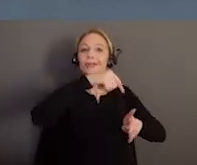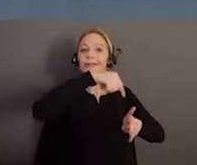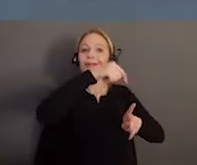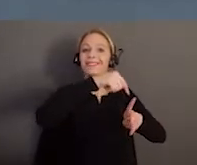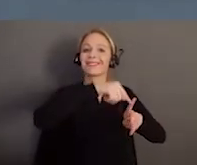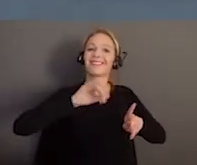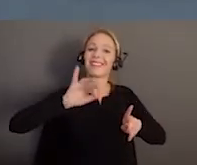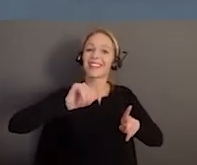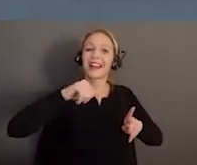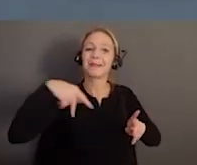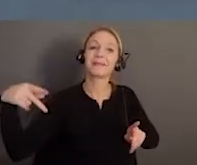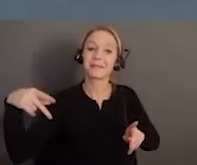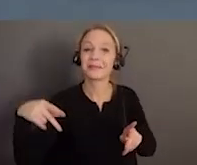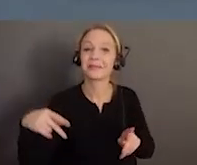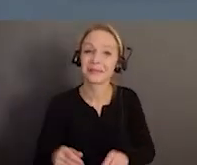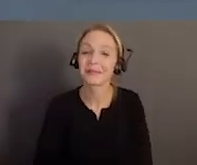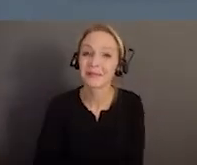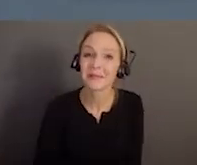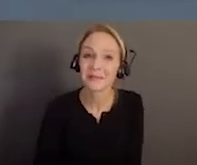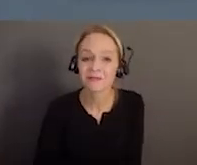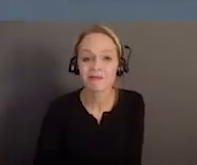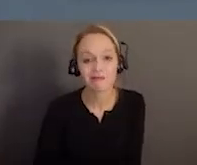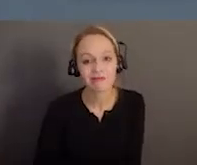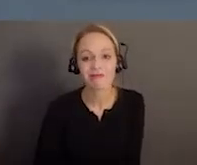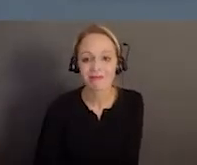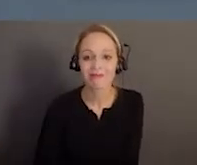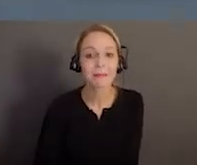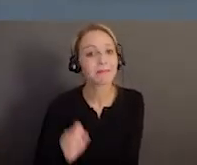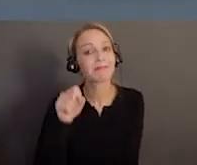PREVIOUS VERSION OF THE APP. YEAH. SO PRETTY COOL.